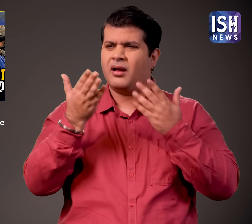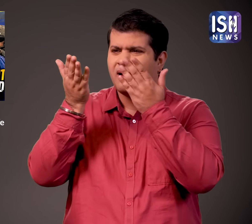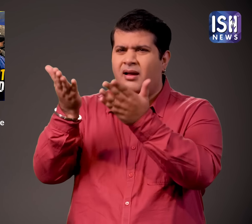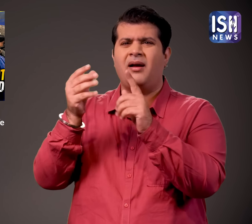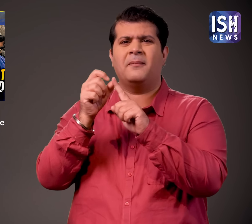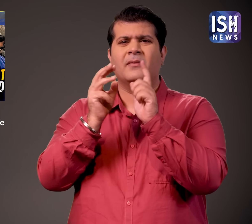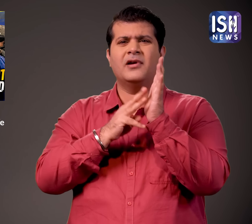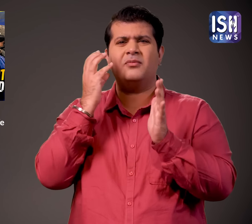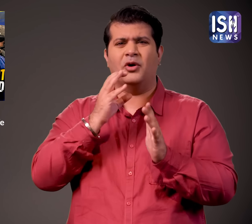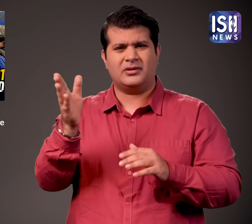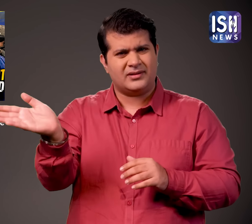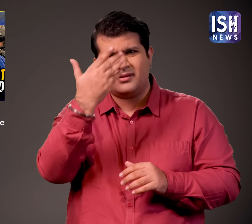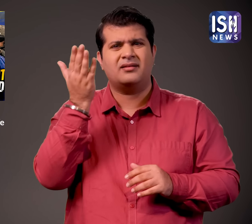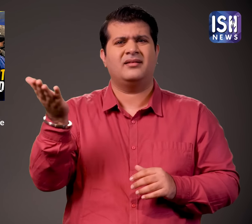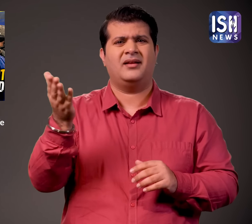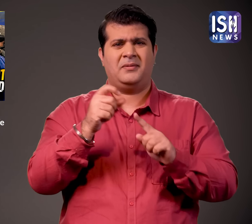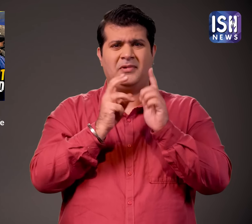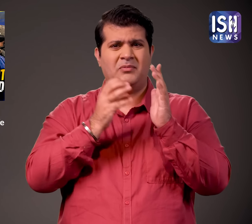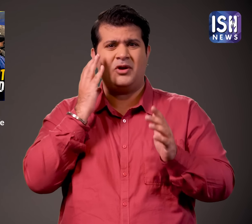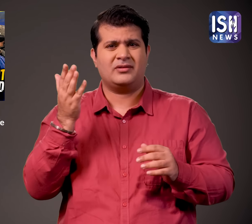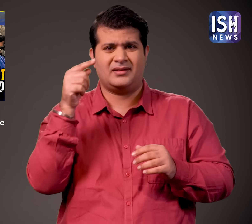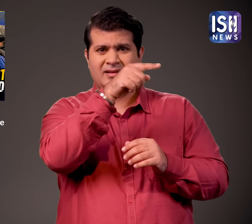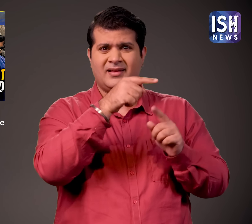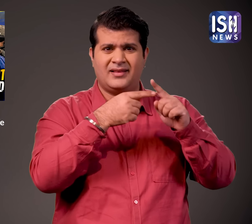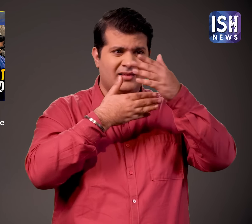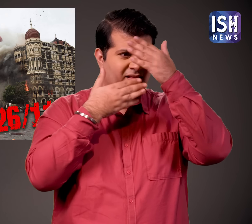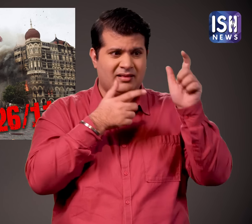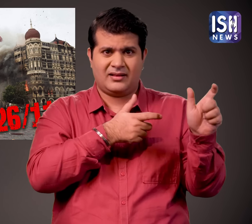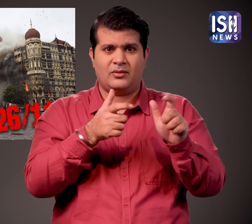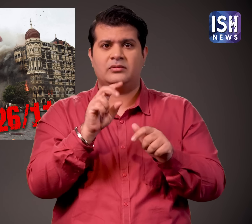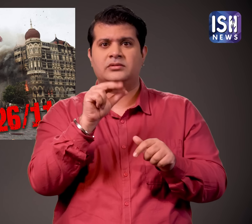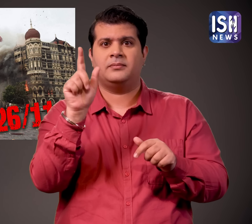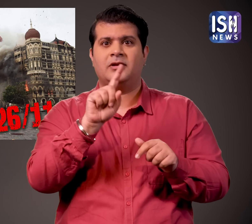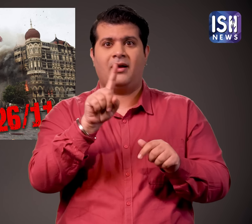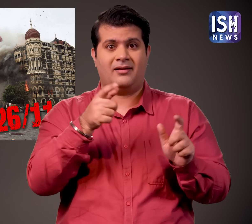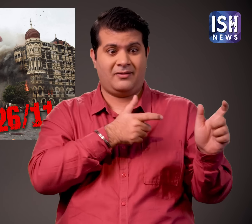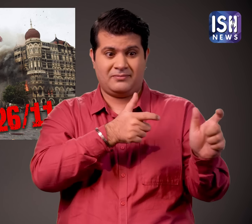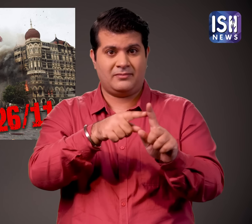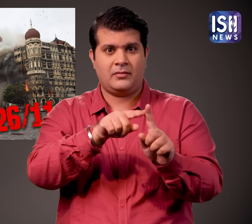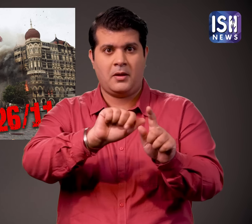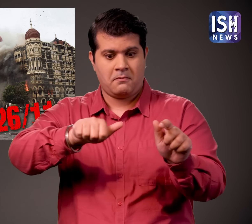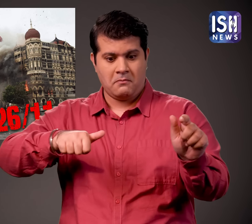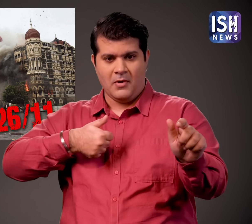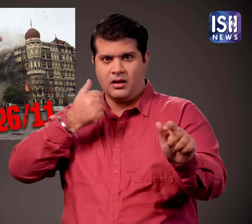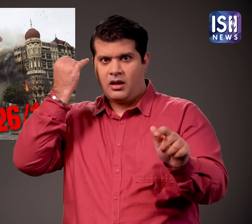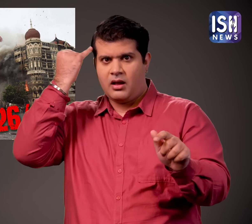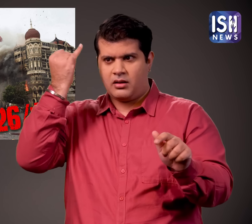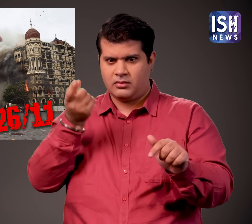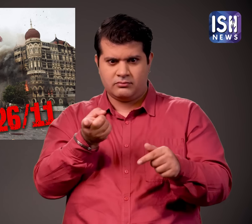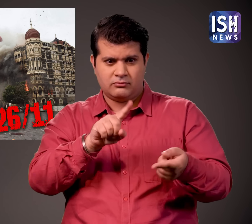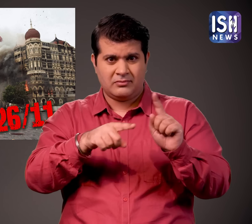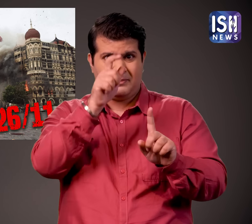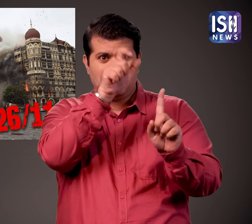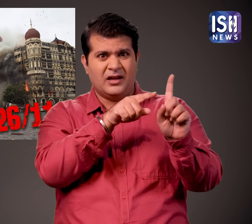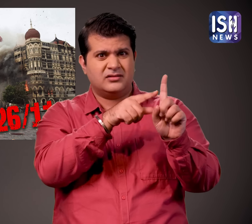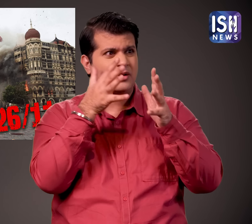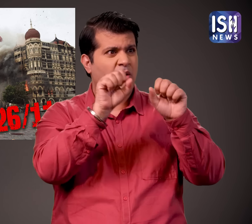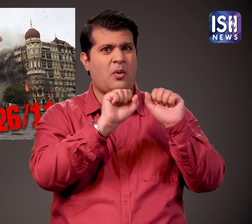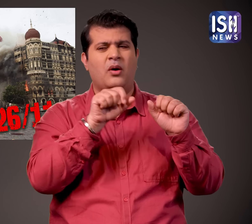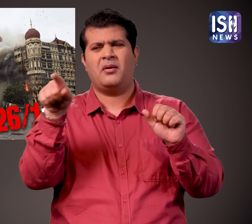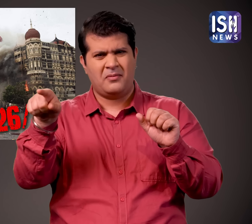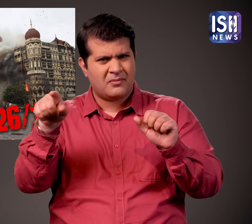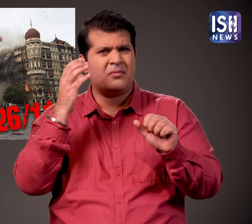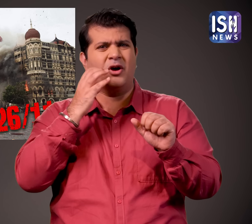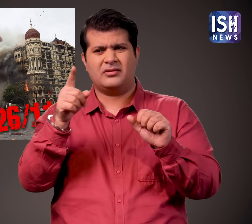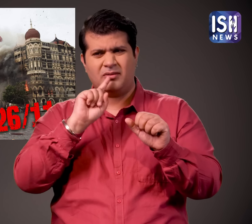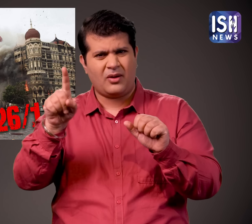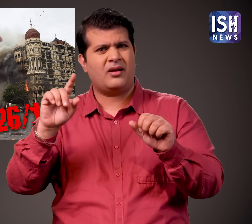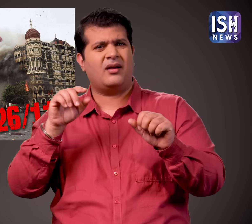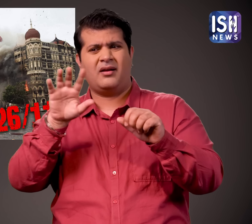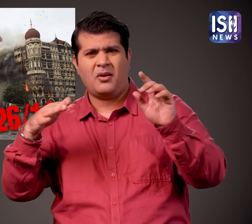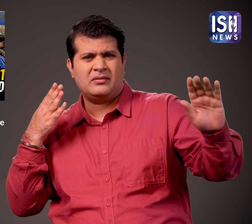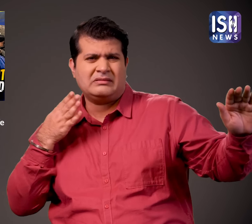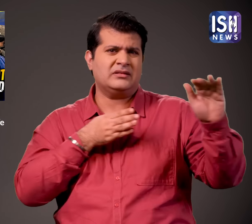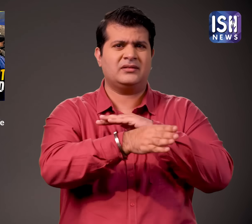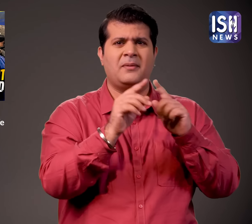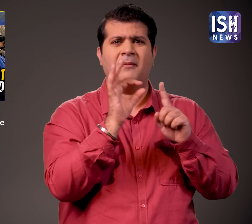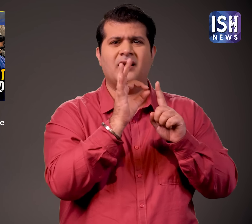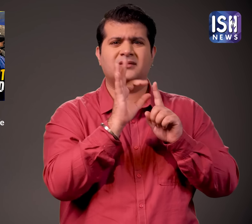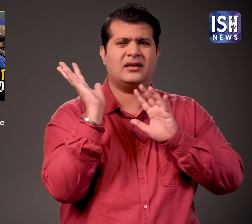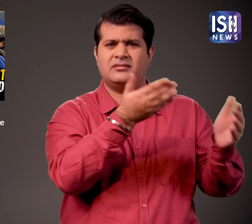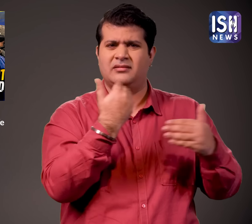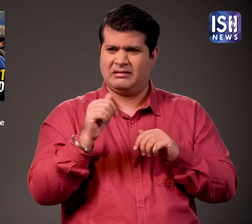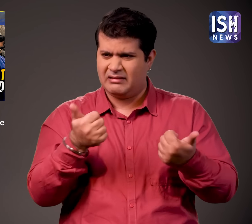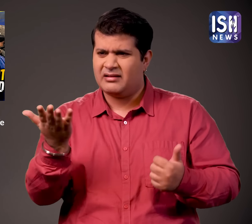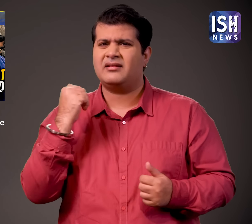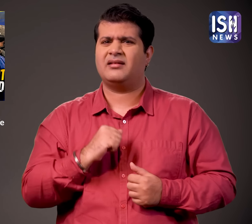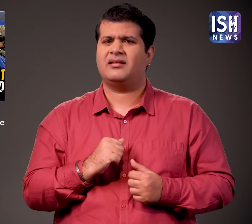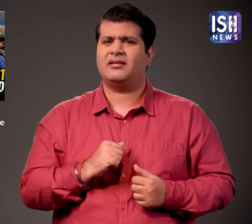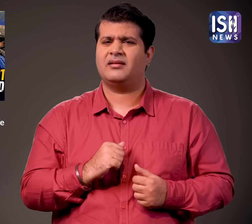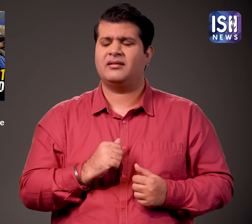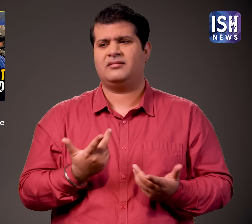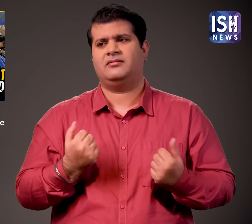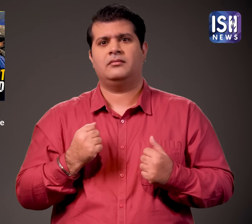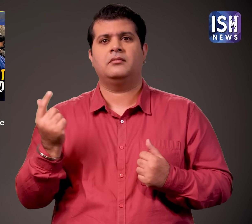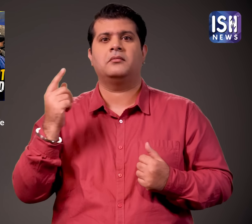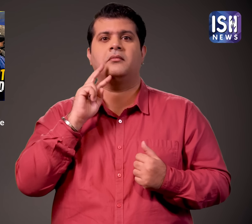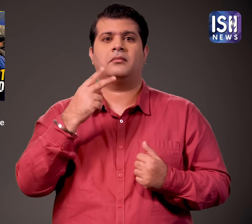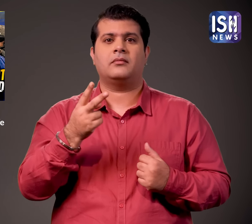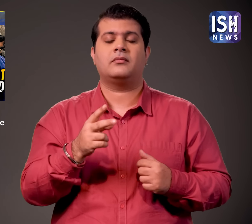then PM Modi can also go to Pakistan and bring back the mastermind of the 26/11 terrorist attacks to India."